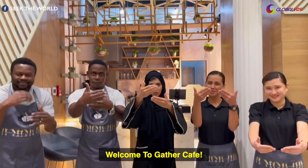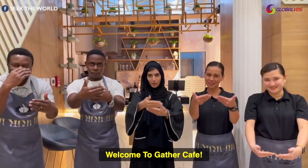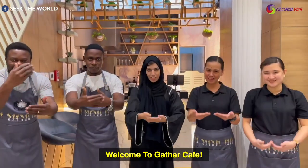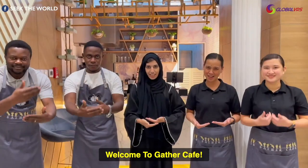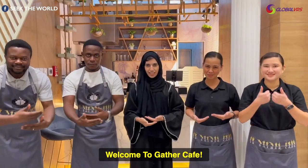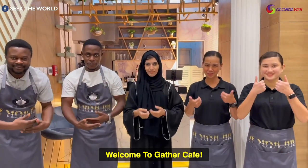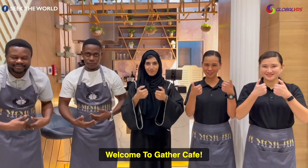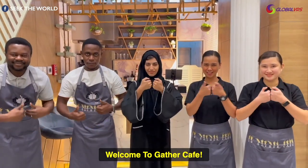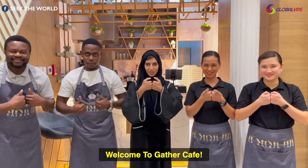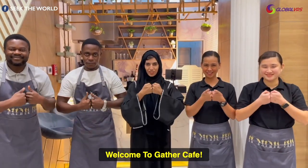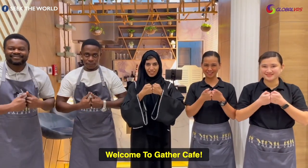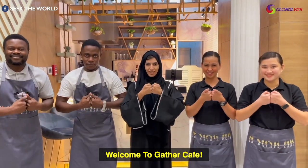Welcome To Gather Cafe!